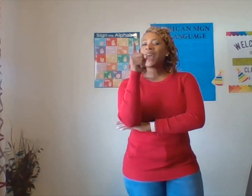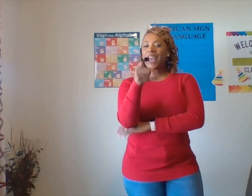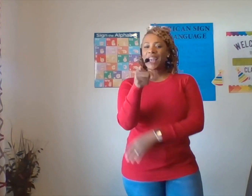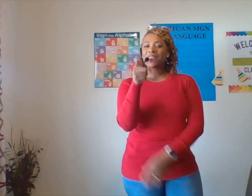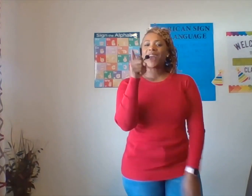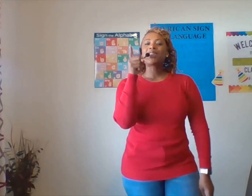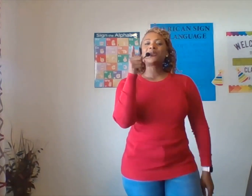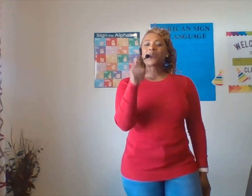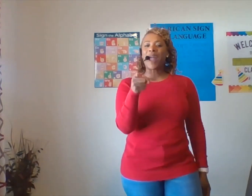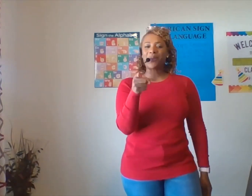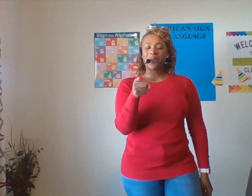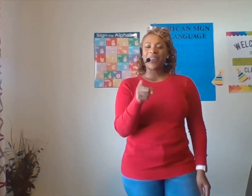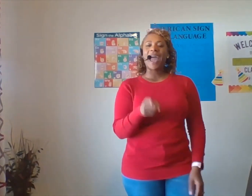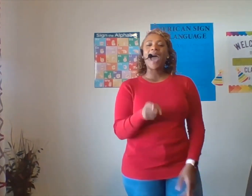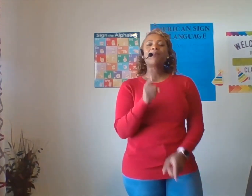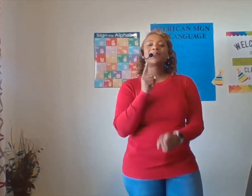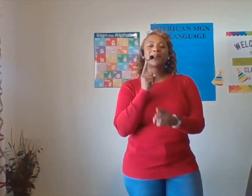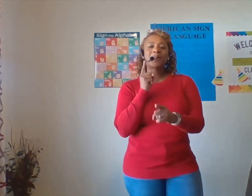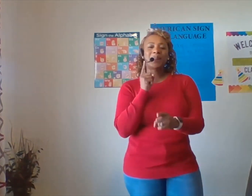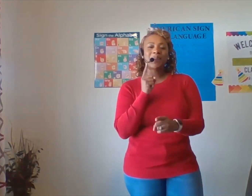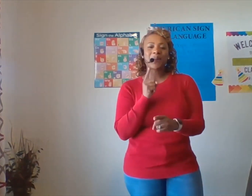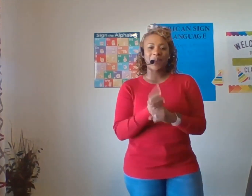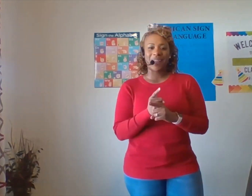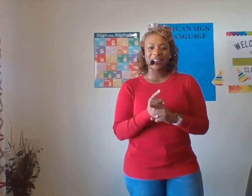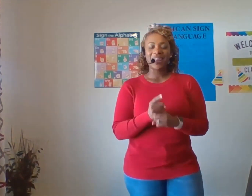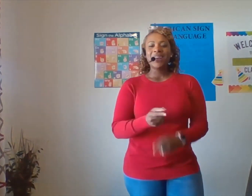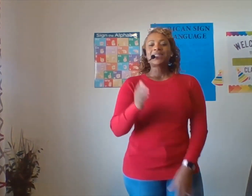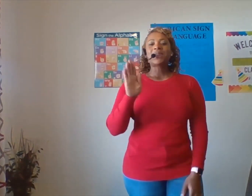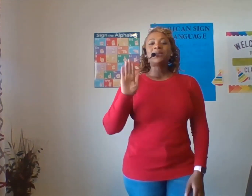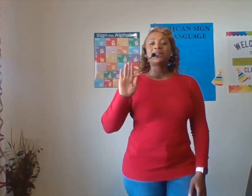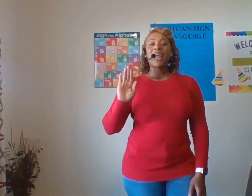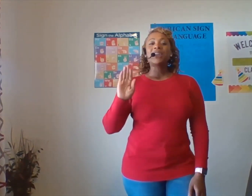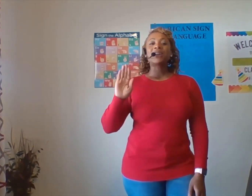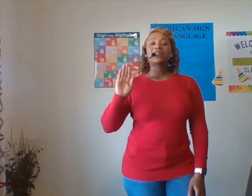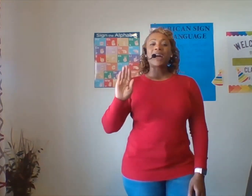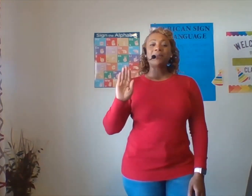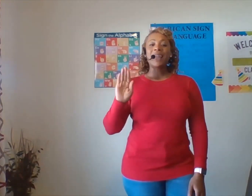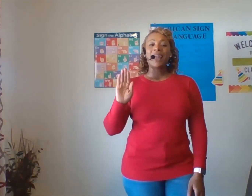hand that you write with absolutely correct so you take your dominant hand